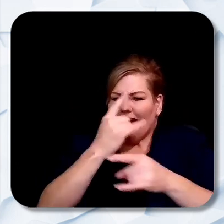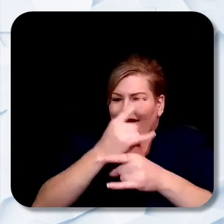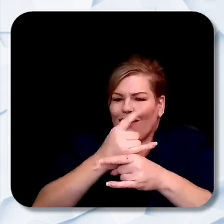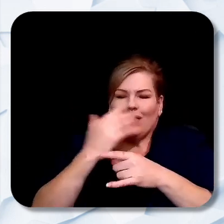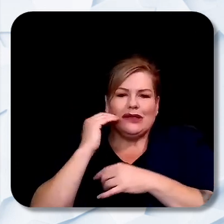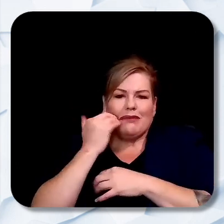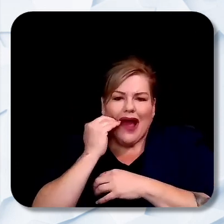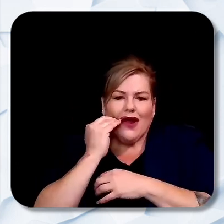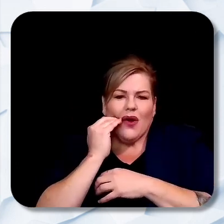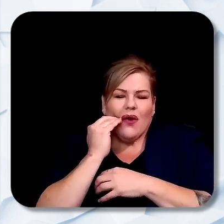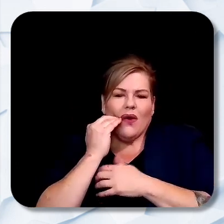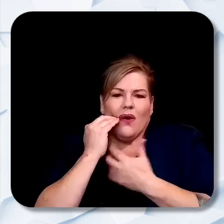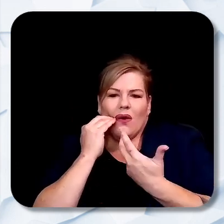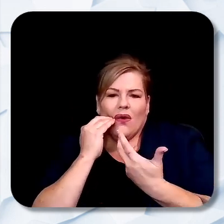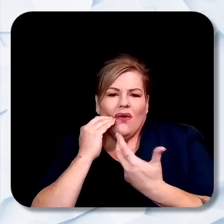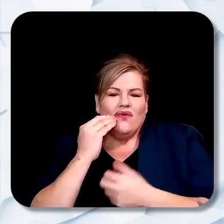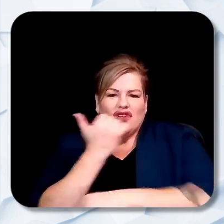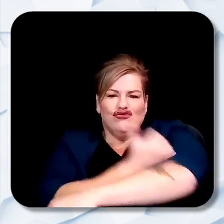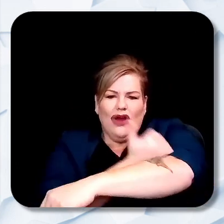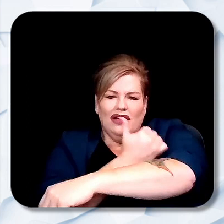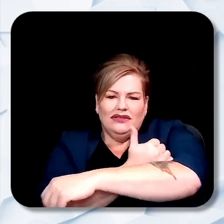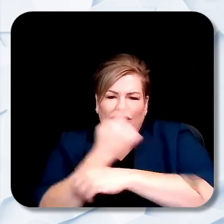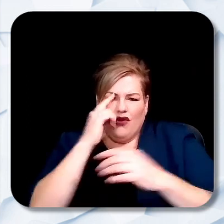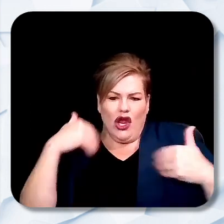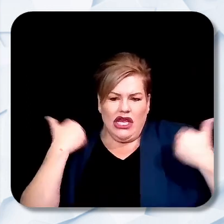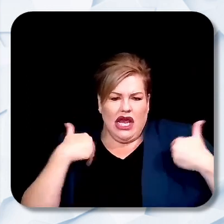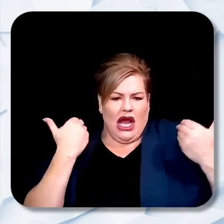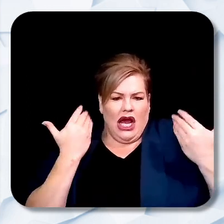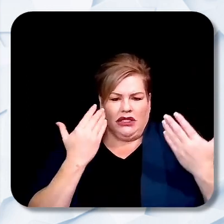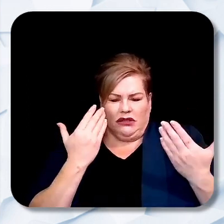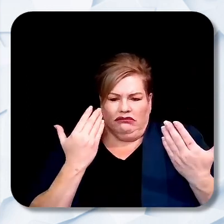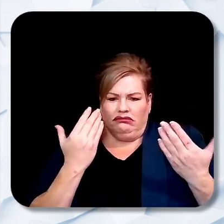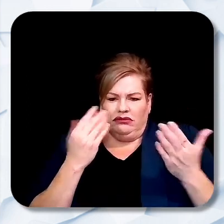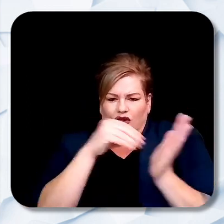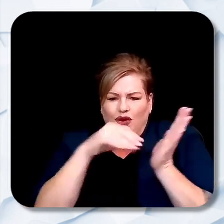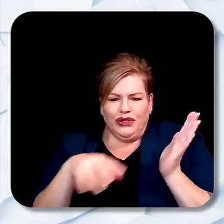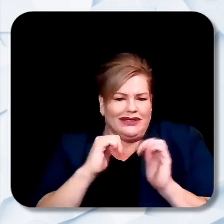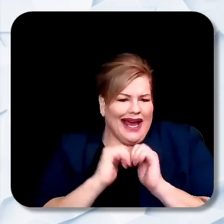other drug prevention, substance use prevention in younger grades. You'll see here the top reddish